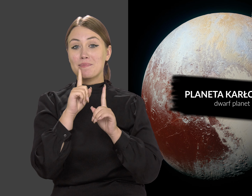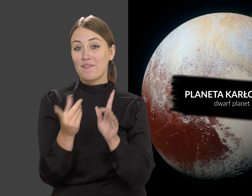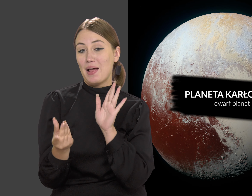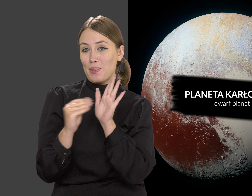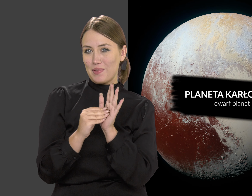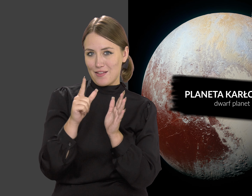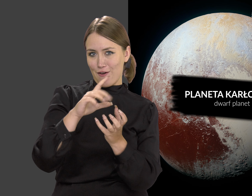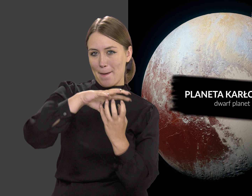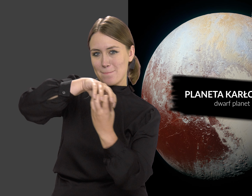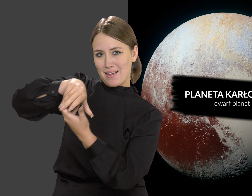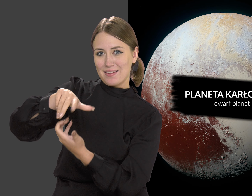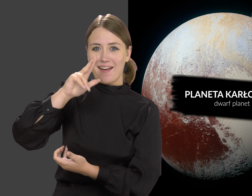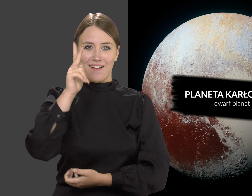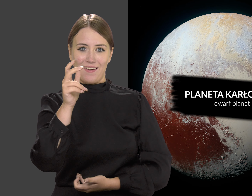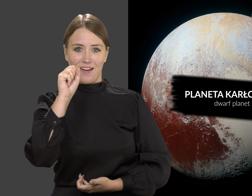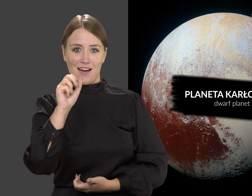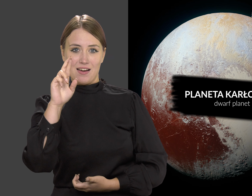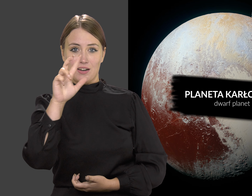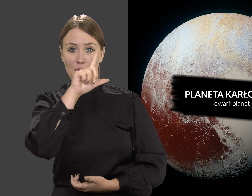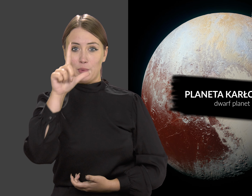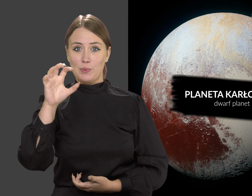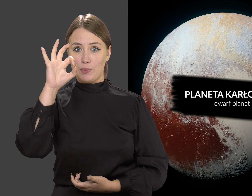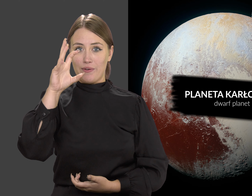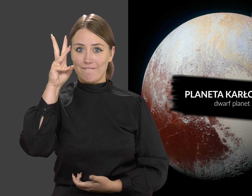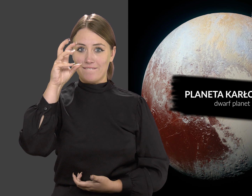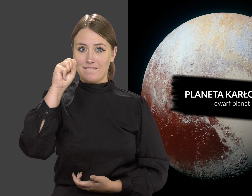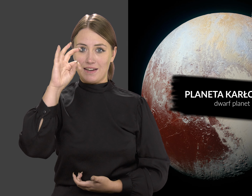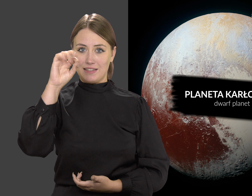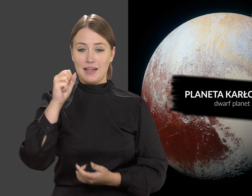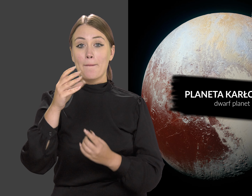Additionally, a dwarf planet